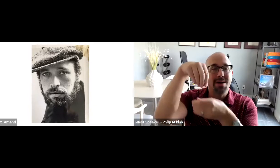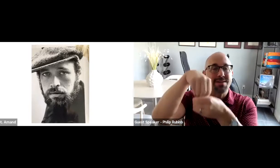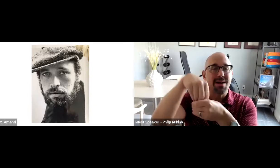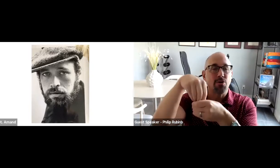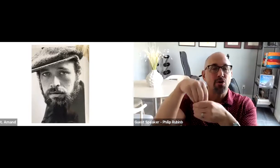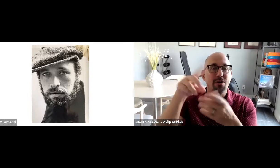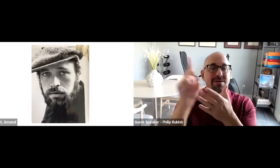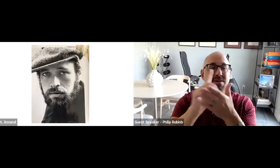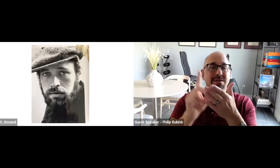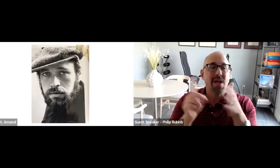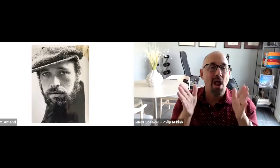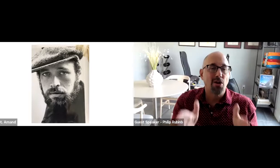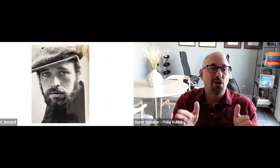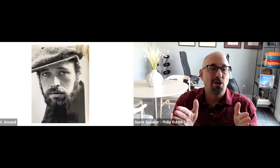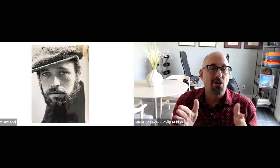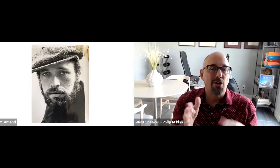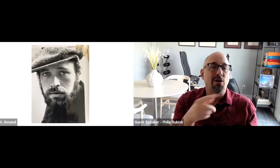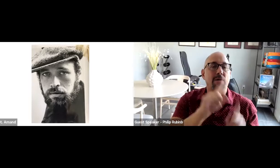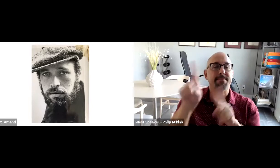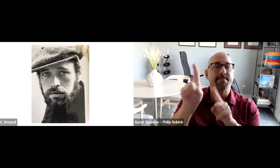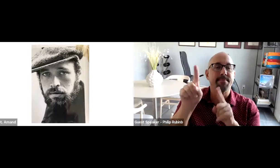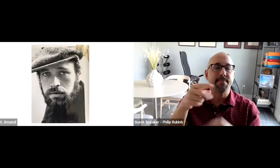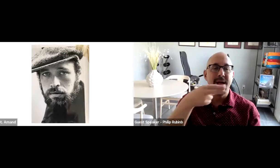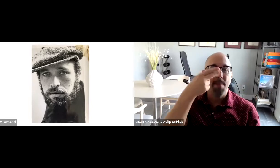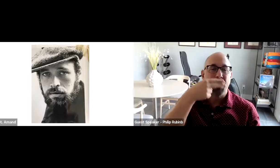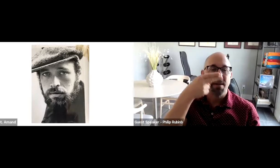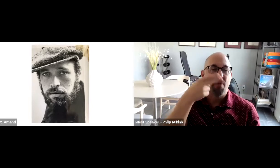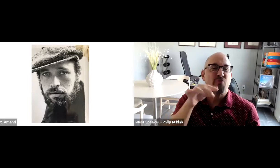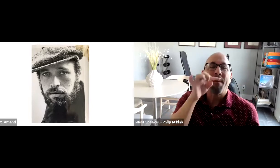Another job--he worked for an interior designer,